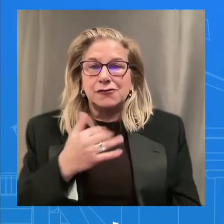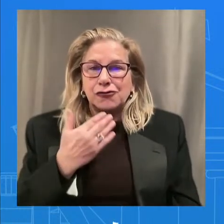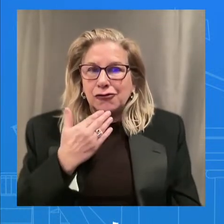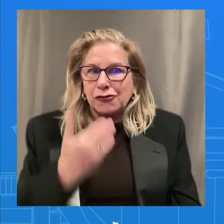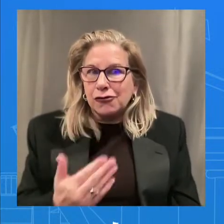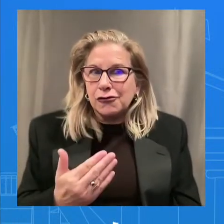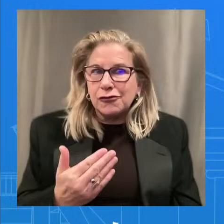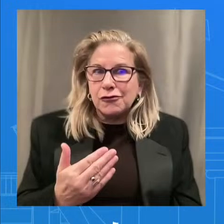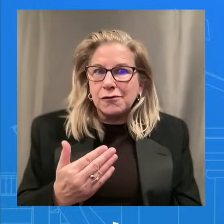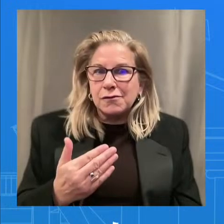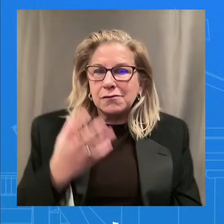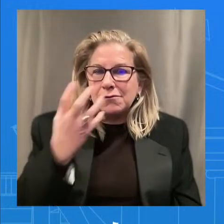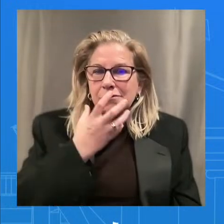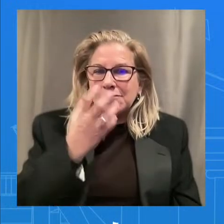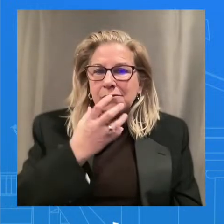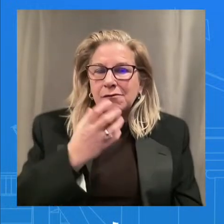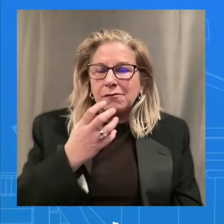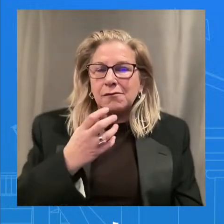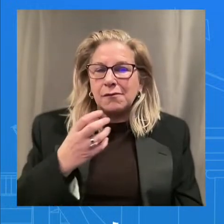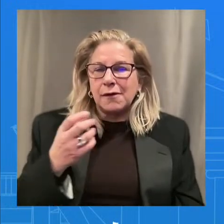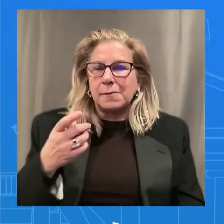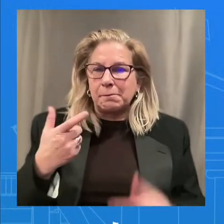on any potential announcement. Don’t have anything to share.